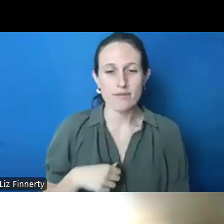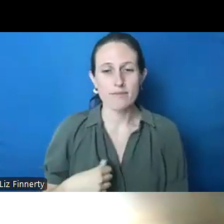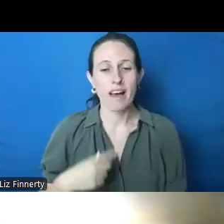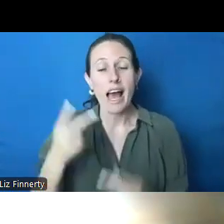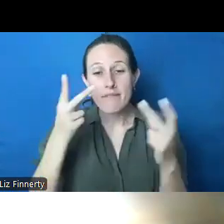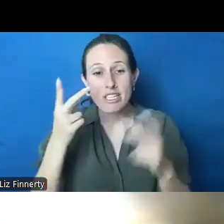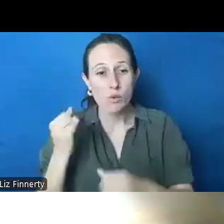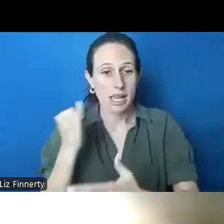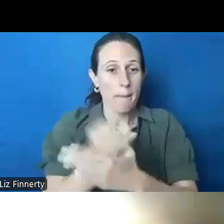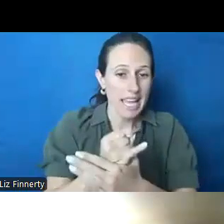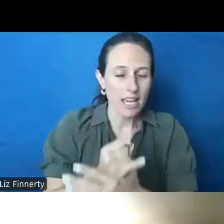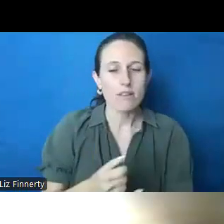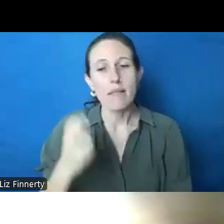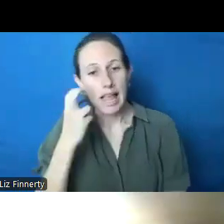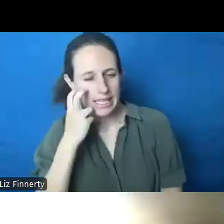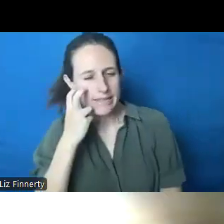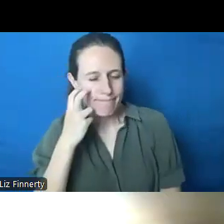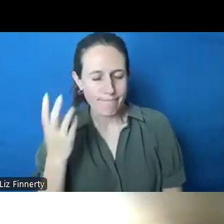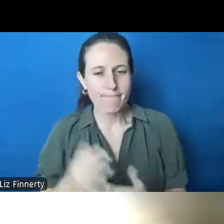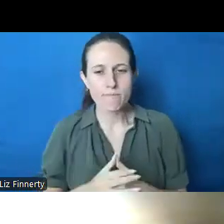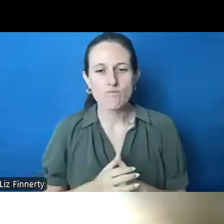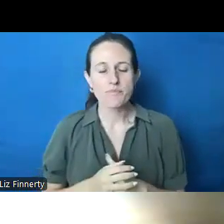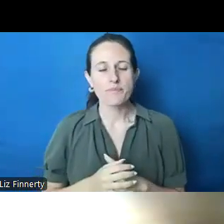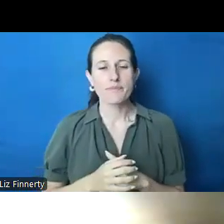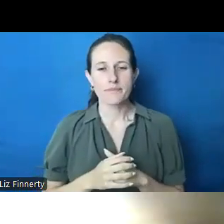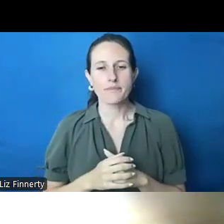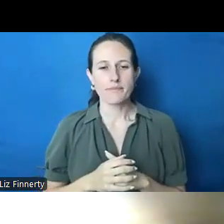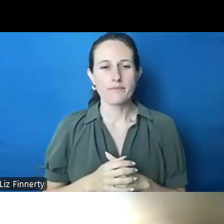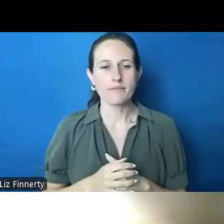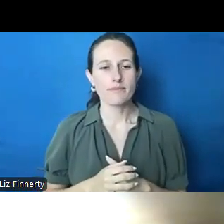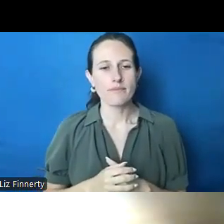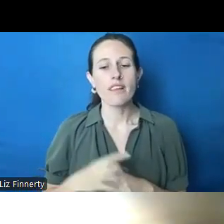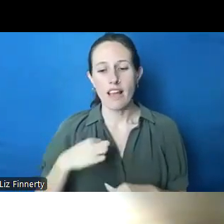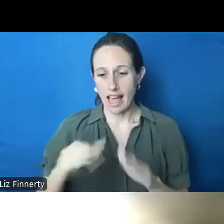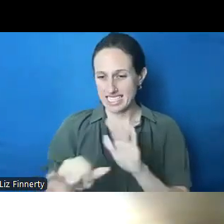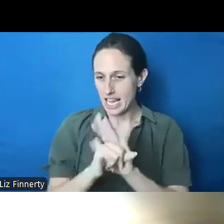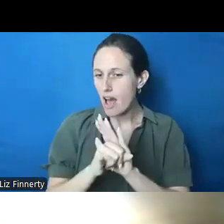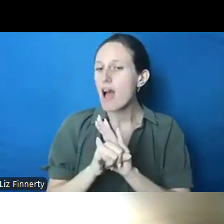impaired or blind. So I do